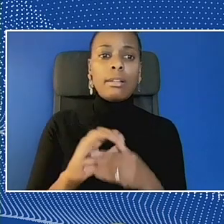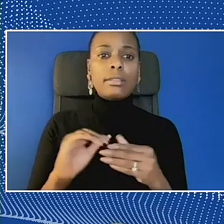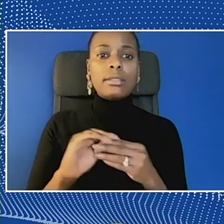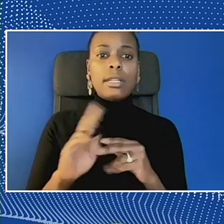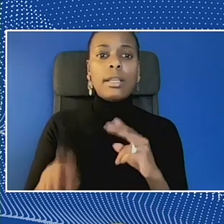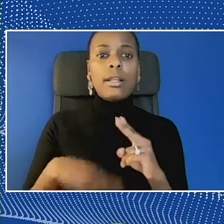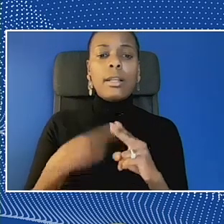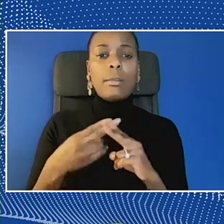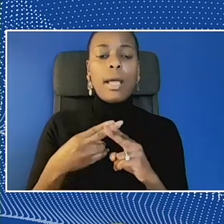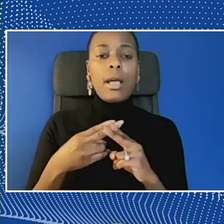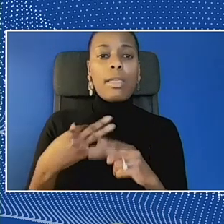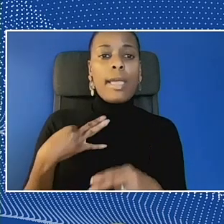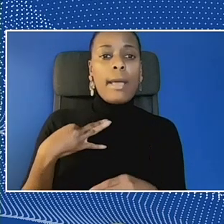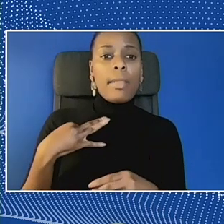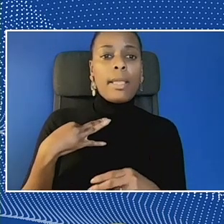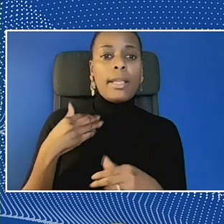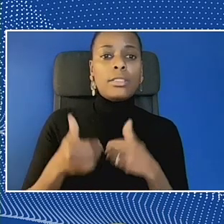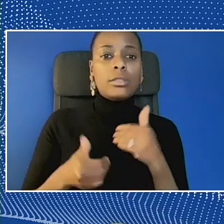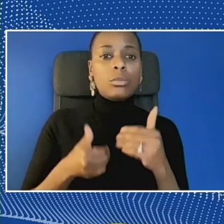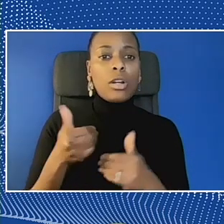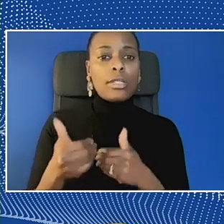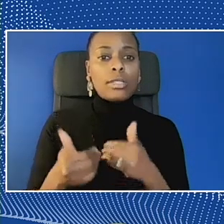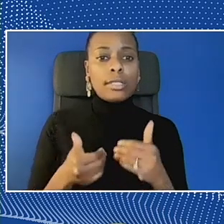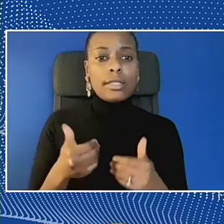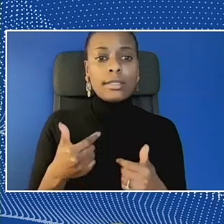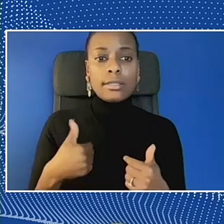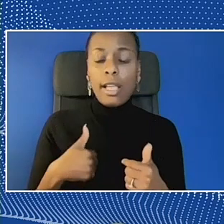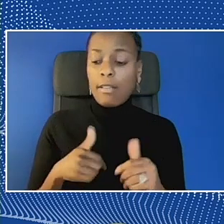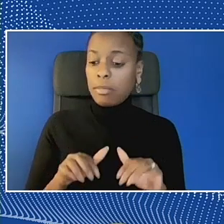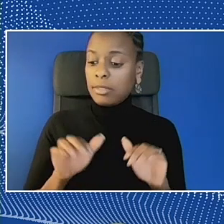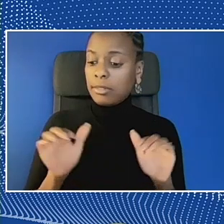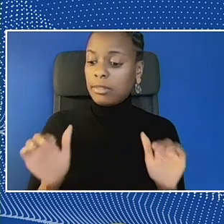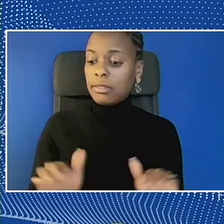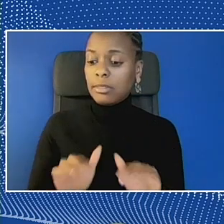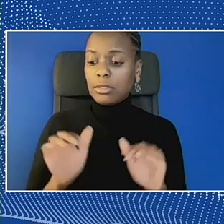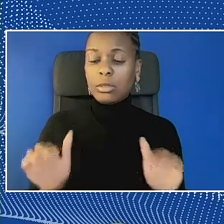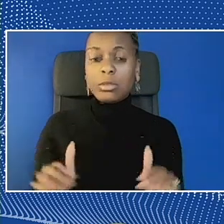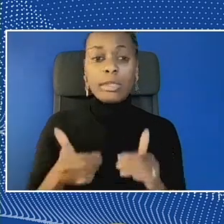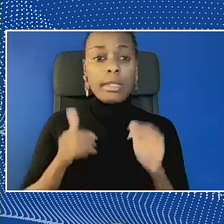I have been doing client service work for